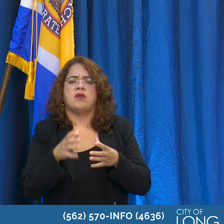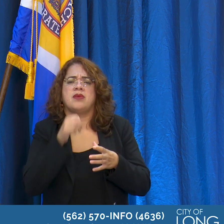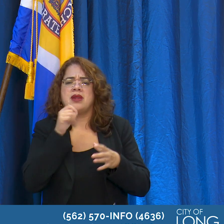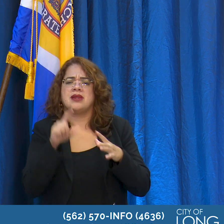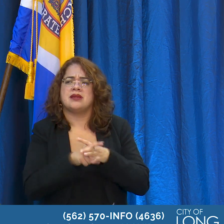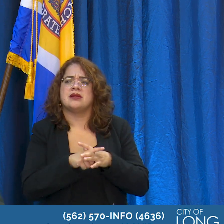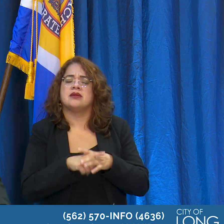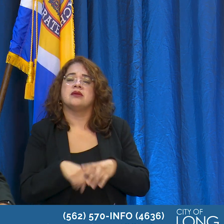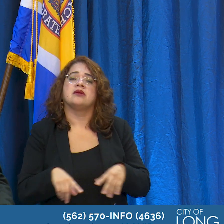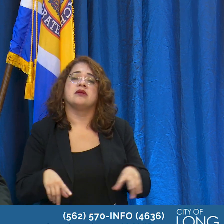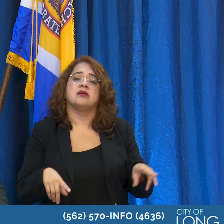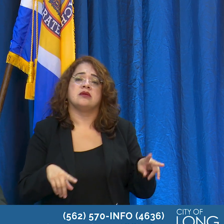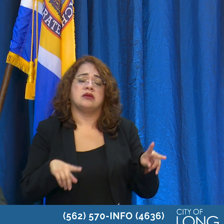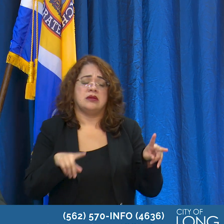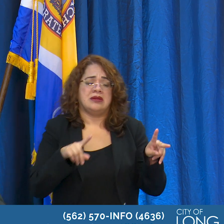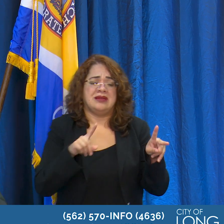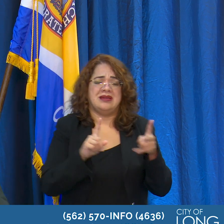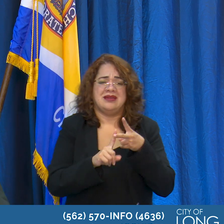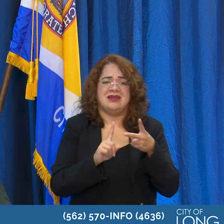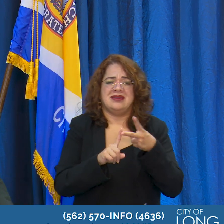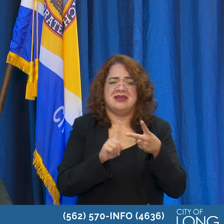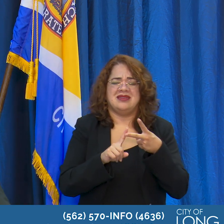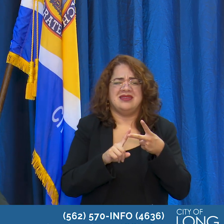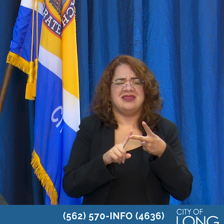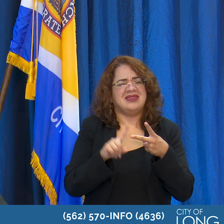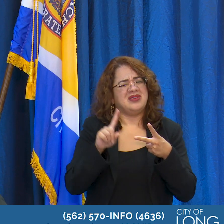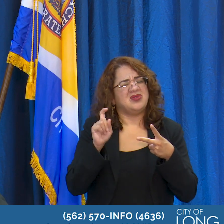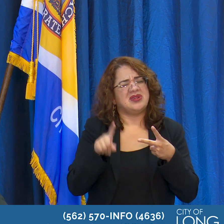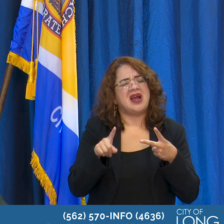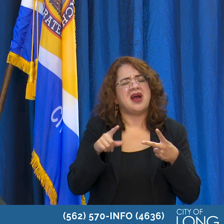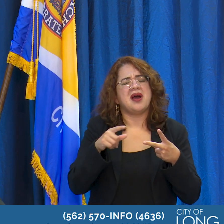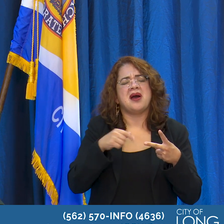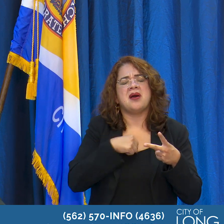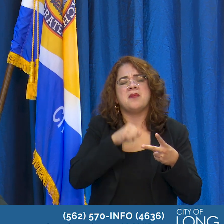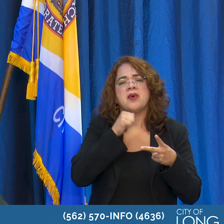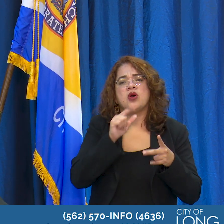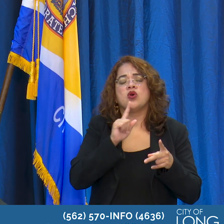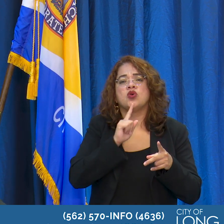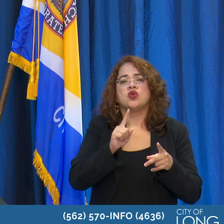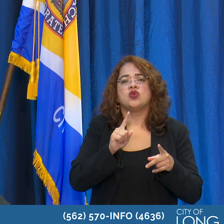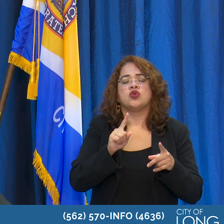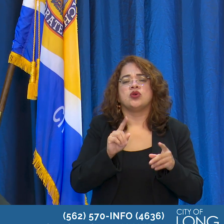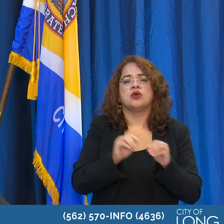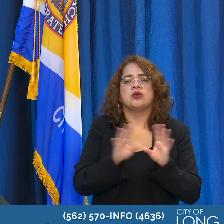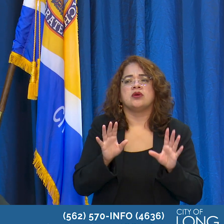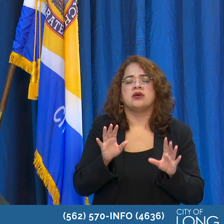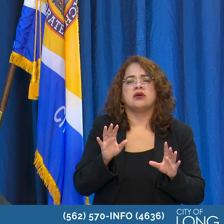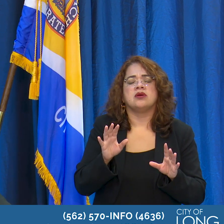As far as the second part of the, the part of the second question, I'm not sure I, you know, first of all, this is a, I think you're talking about a